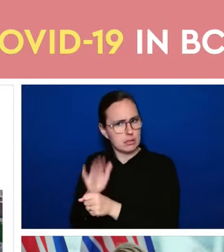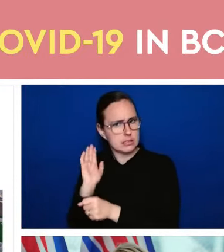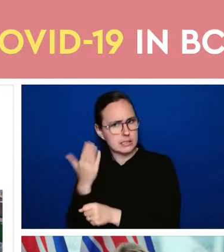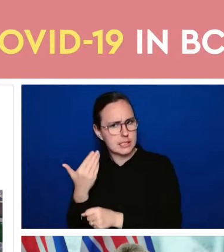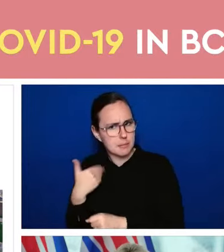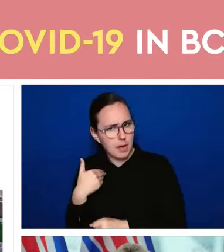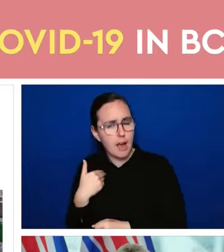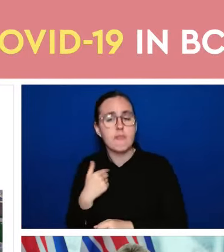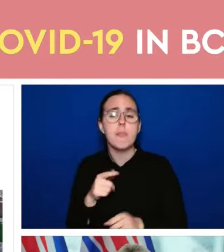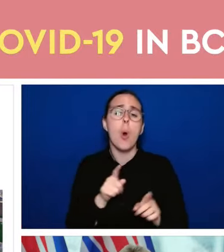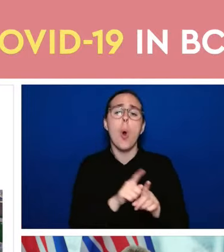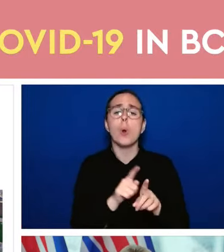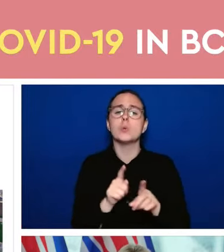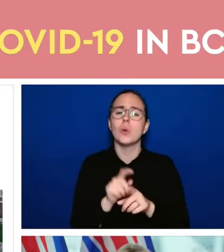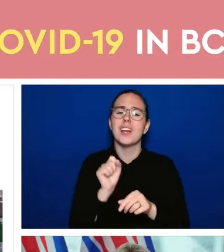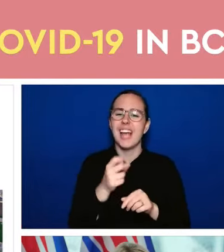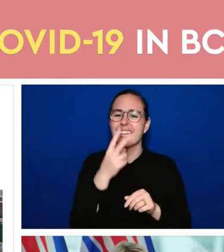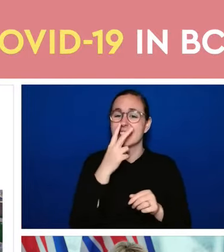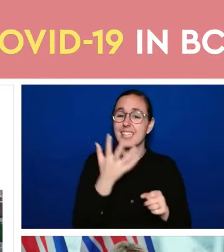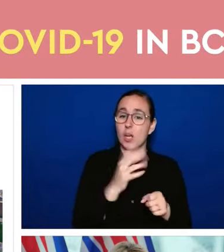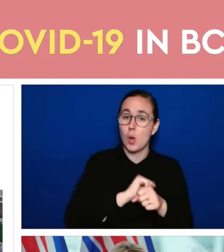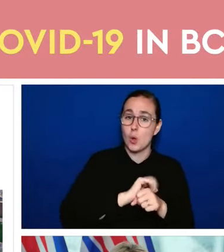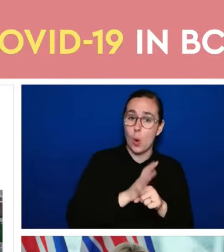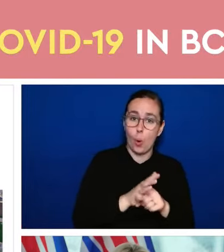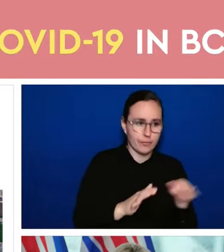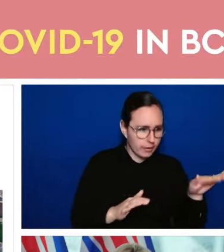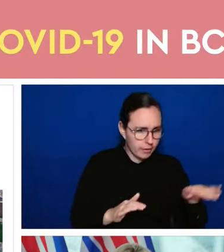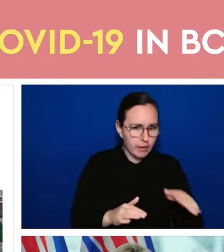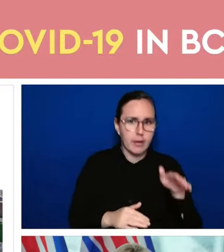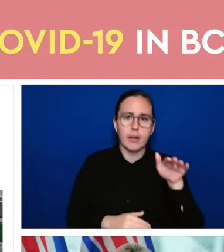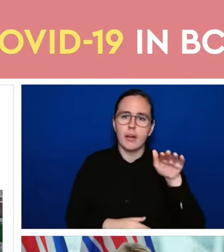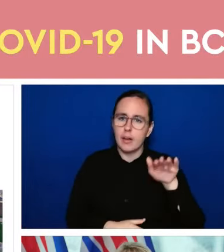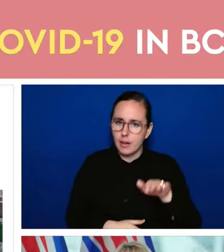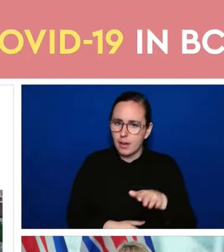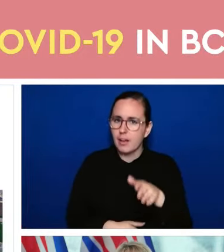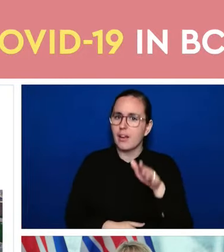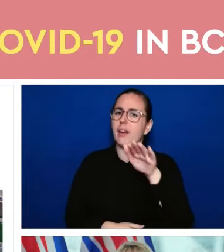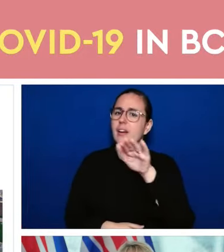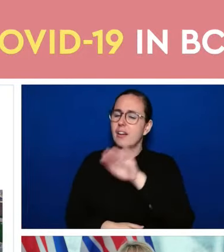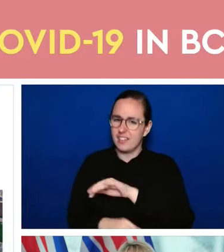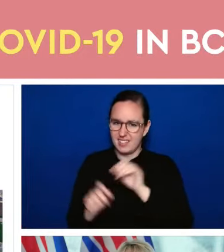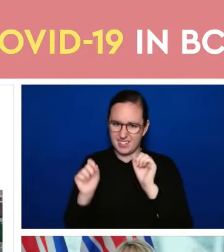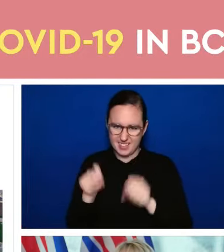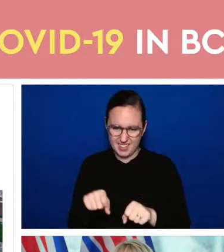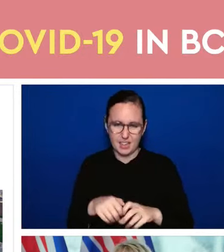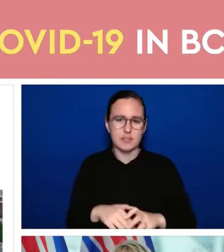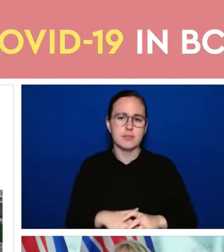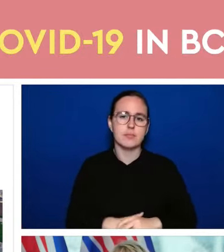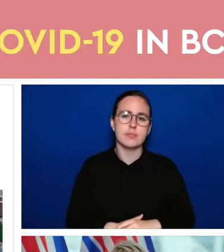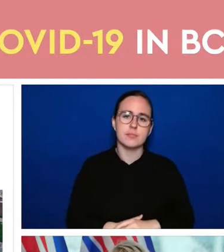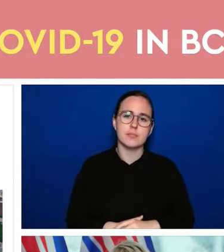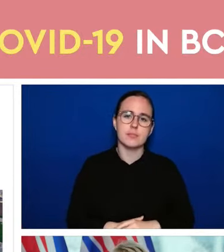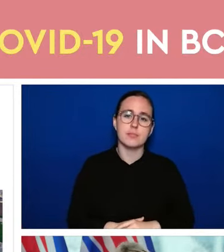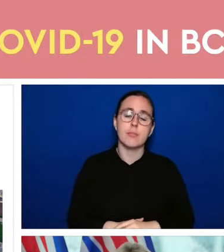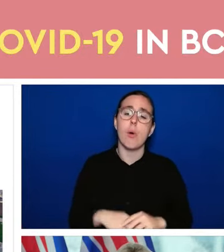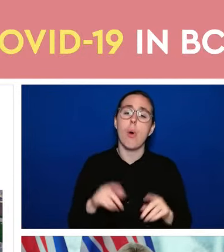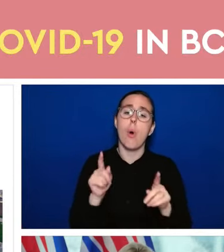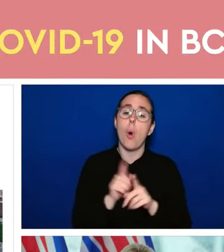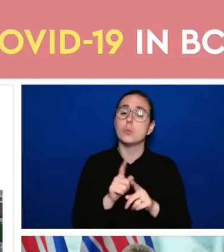been very helpful for that and we use this as well to M. in our